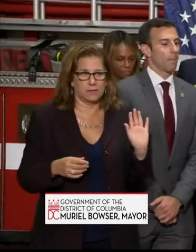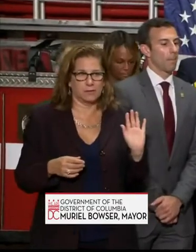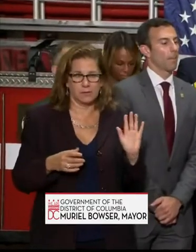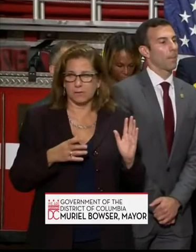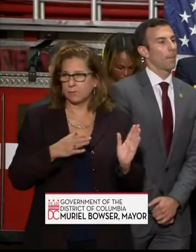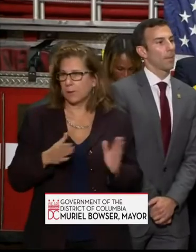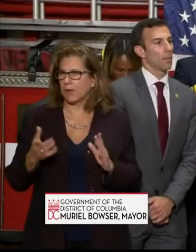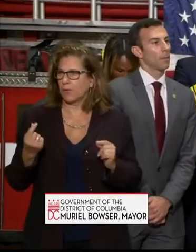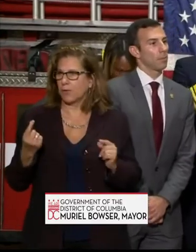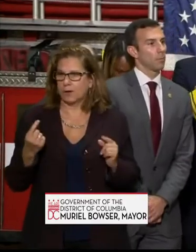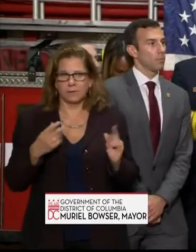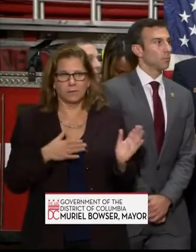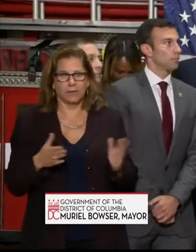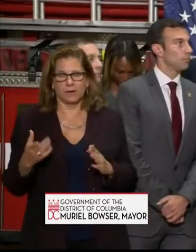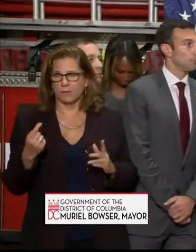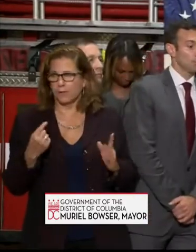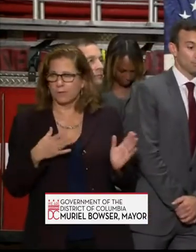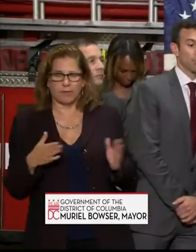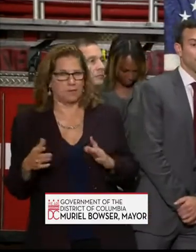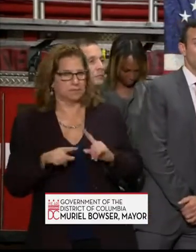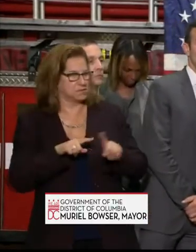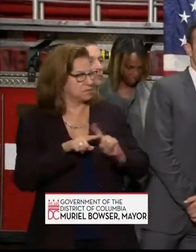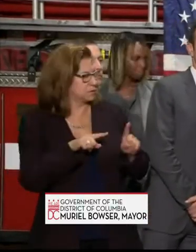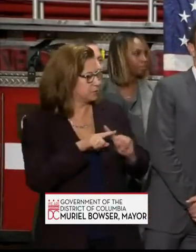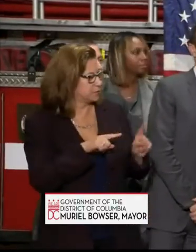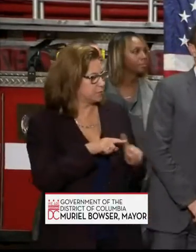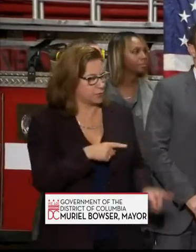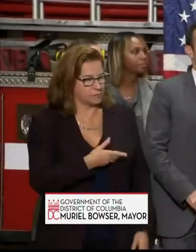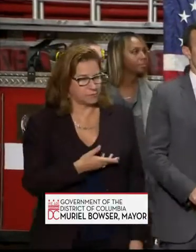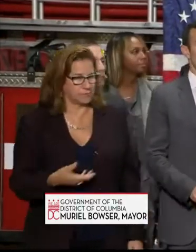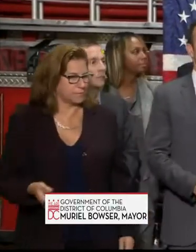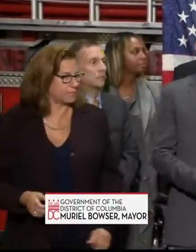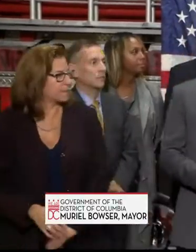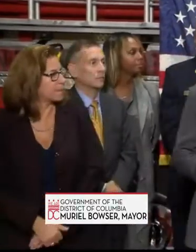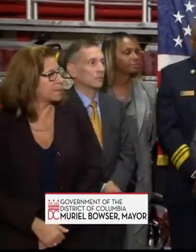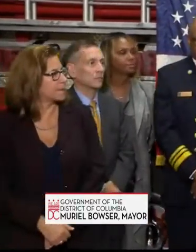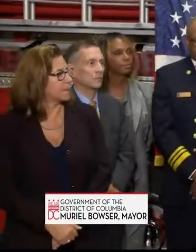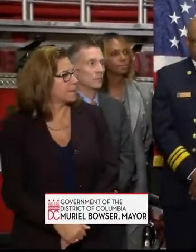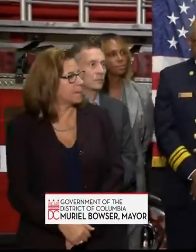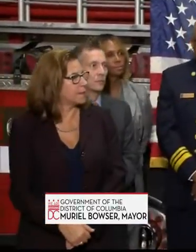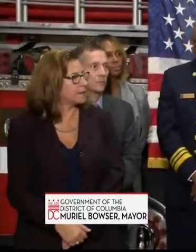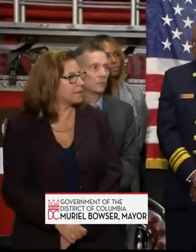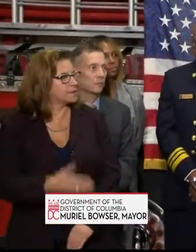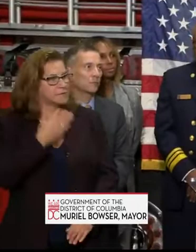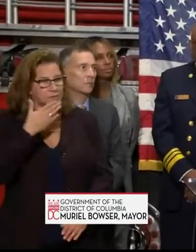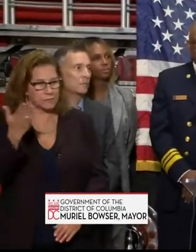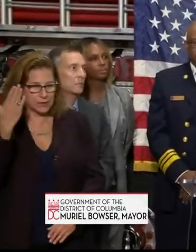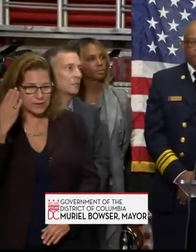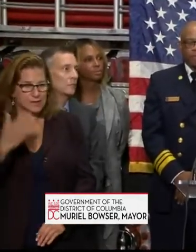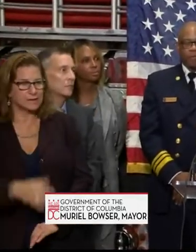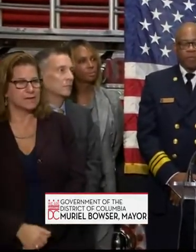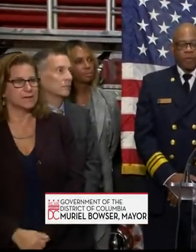REGARDING TRANSPORTATION I WILL TURN TO MR. WIEDEFELD. GOOD MORNING. OUR TEAM AT DDOT HAS BEEN